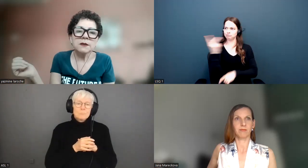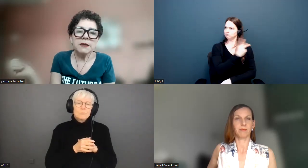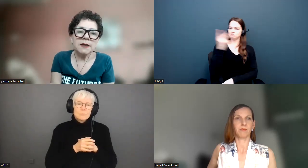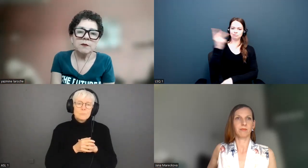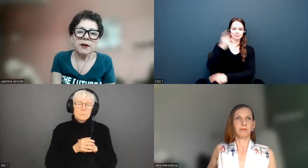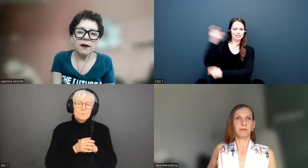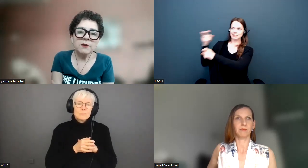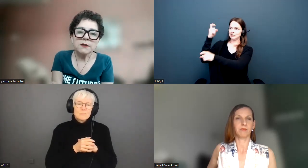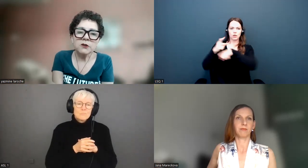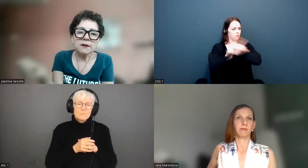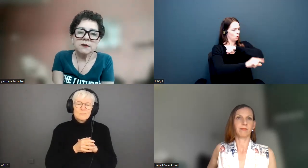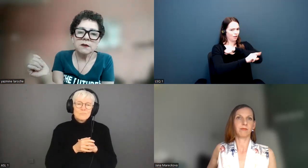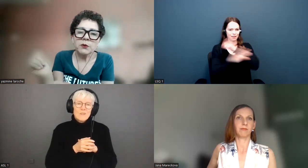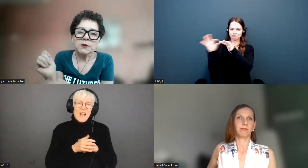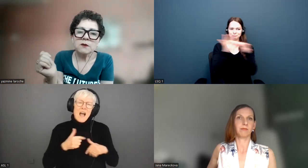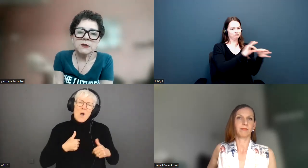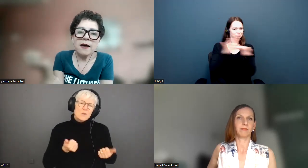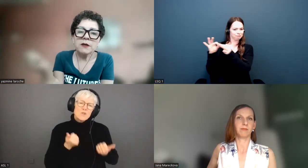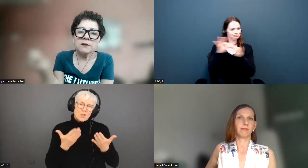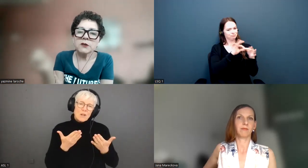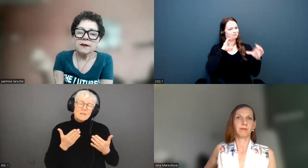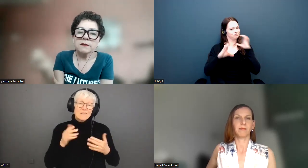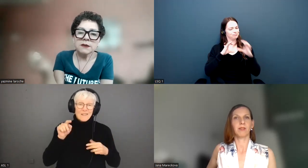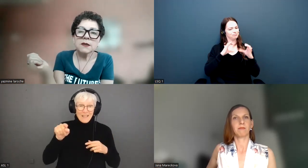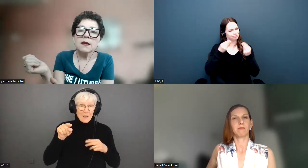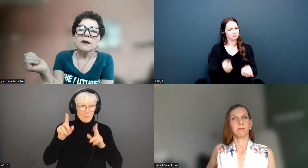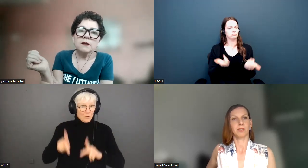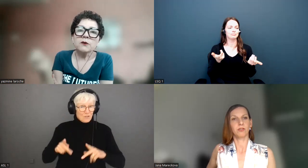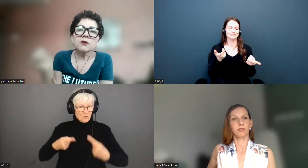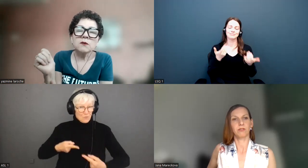to be done but I would suggest to the person who's having those challenges the other two